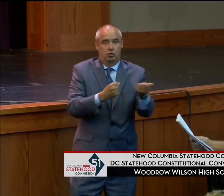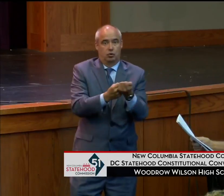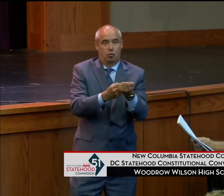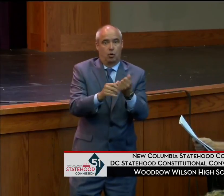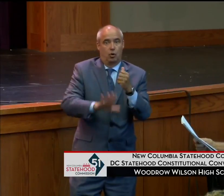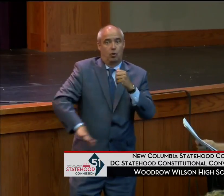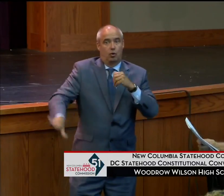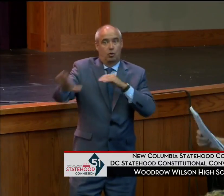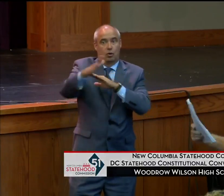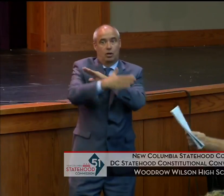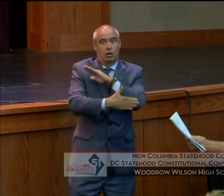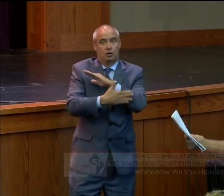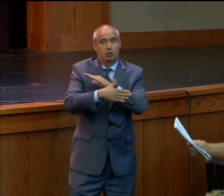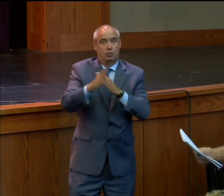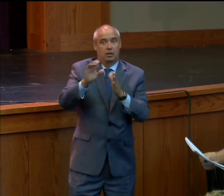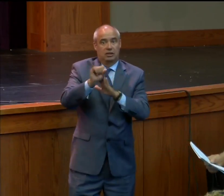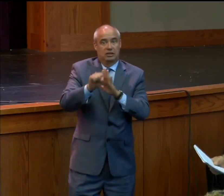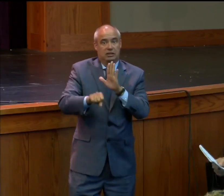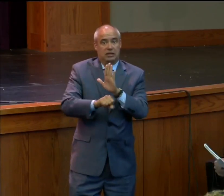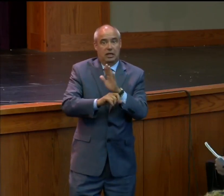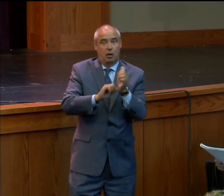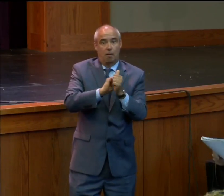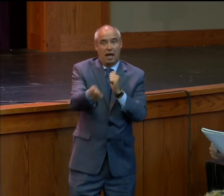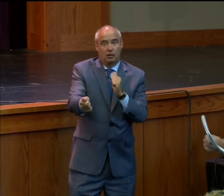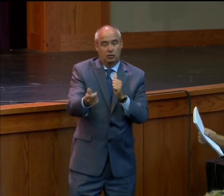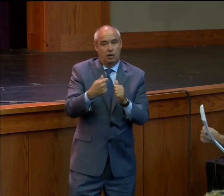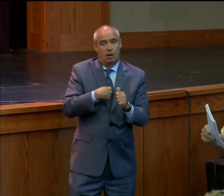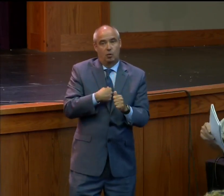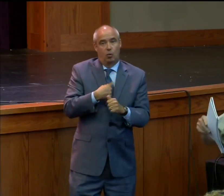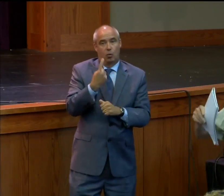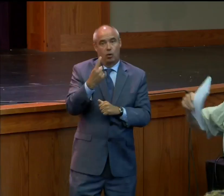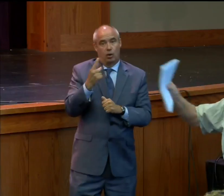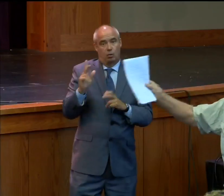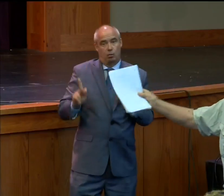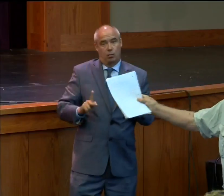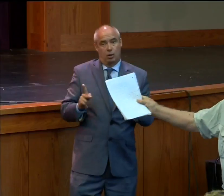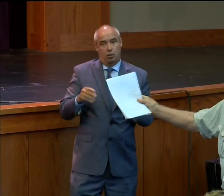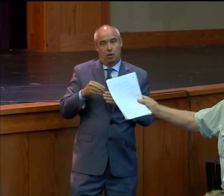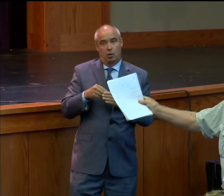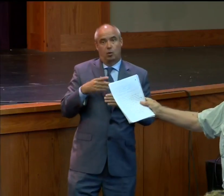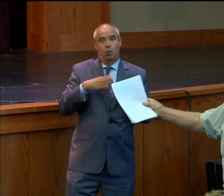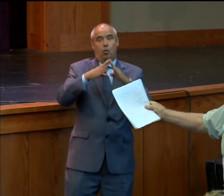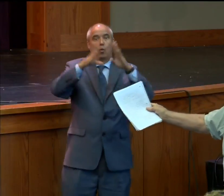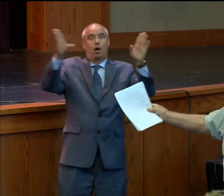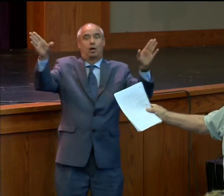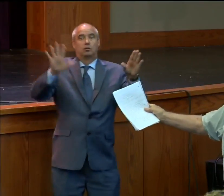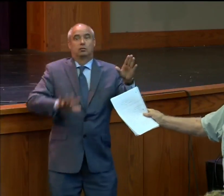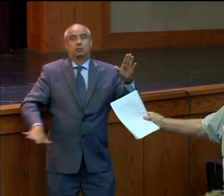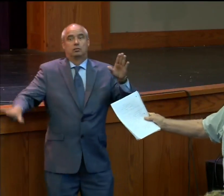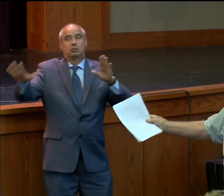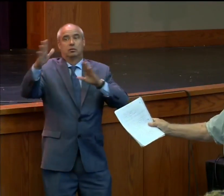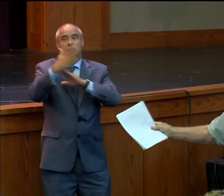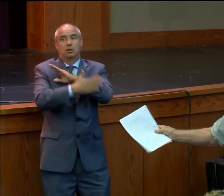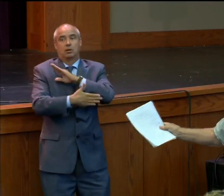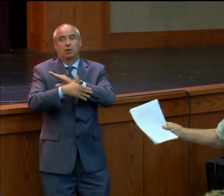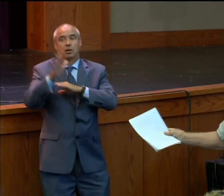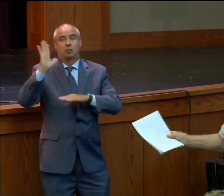GET STATEHOOD PASSED. I WAS ONE OF THOSE PEOPLE IN THE WIDESPREAD COUNTRY BACK IN 1972